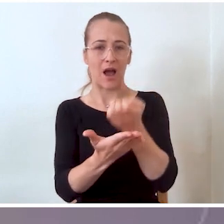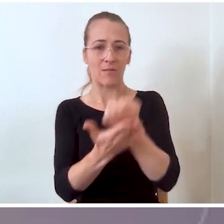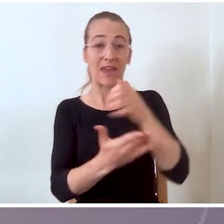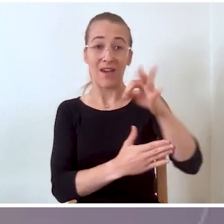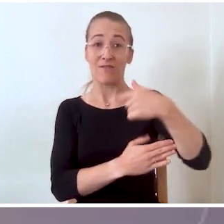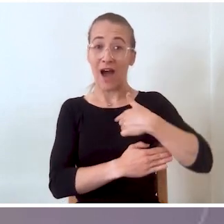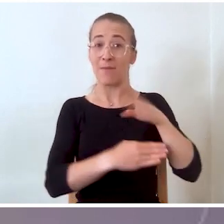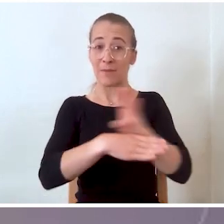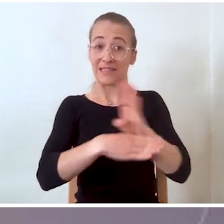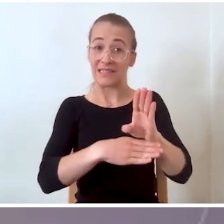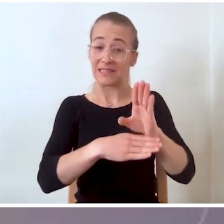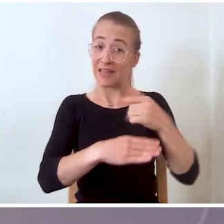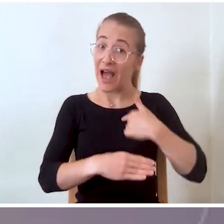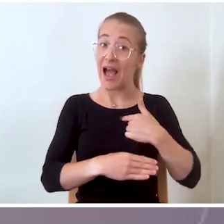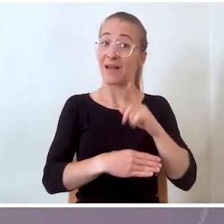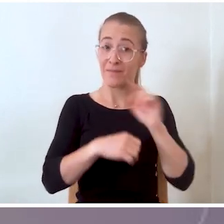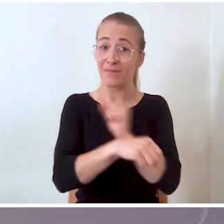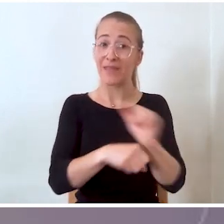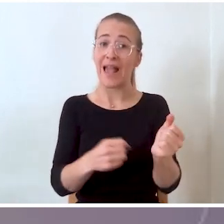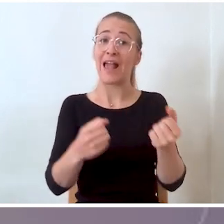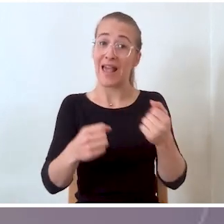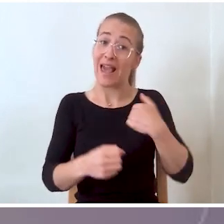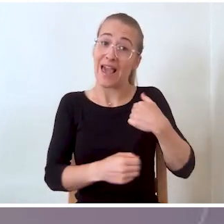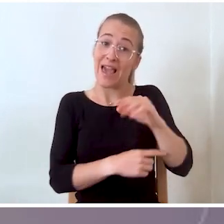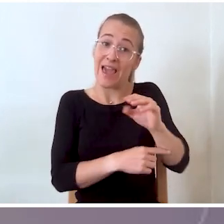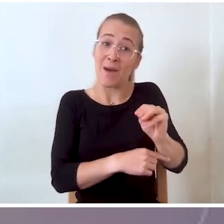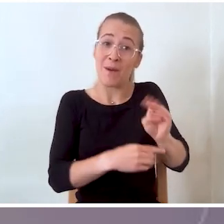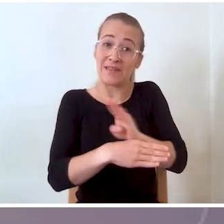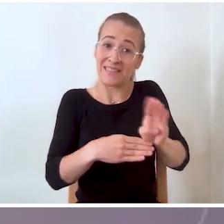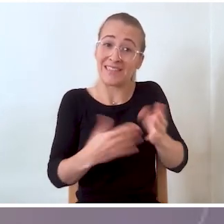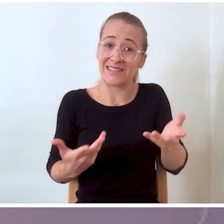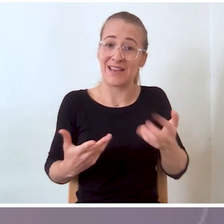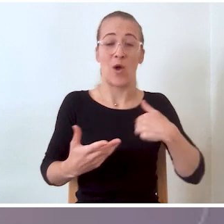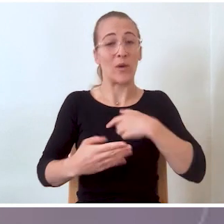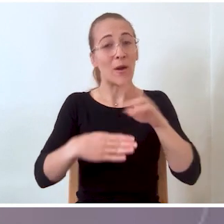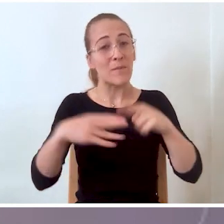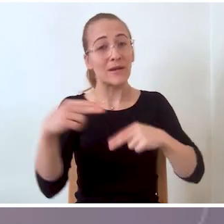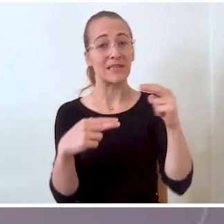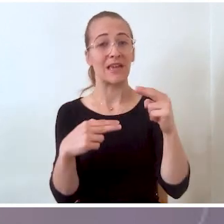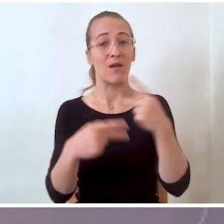and I am a business out there, owning Our Ability, Incorporated, we're building products for disability in mind,